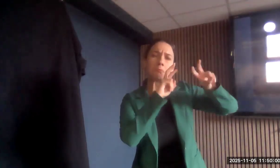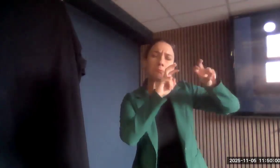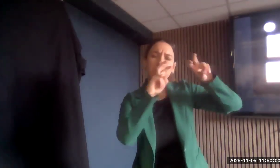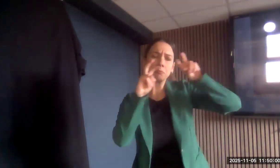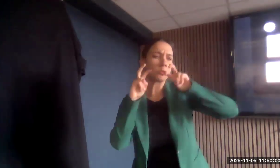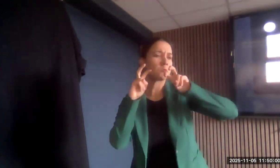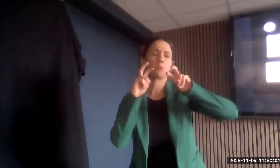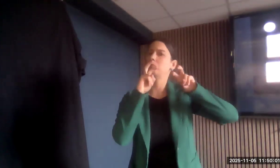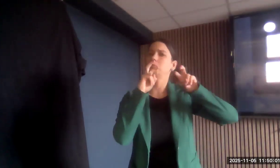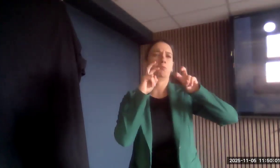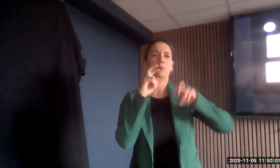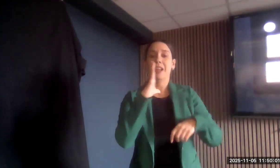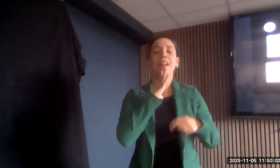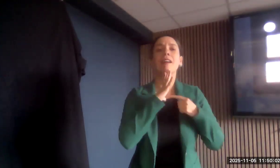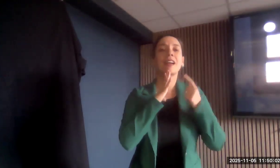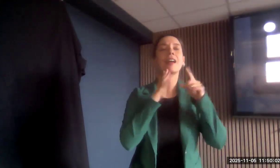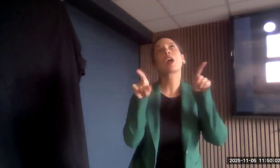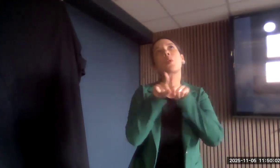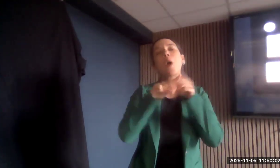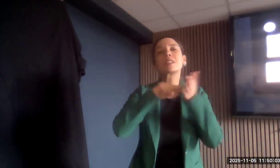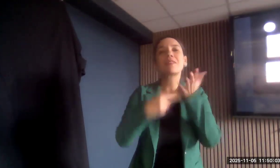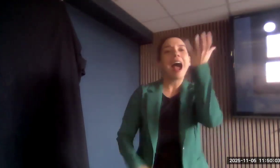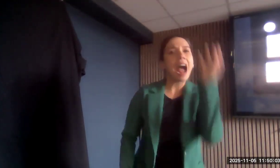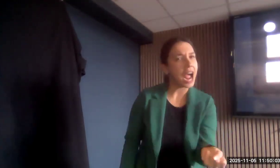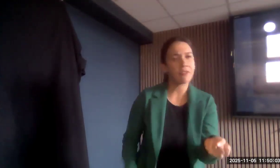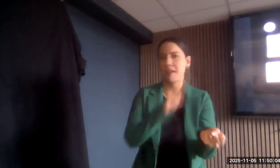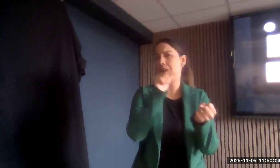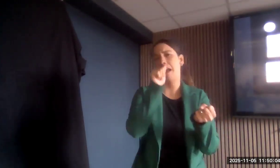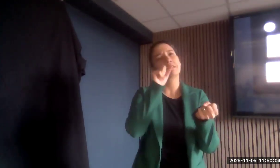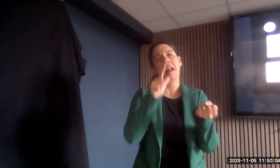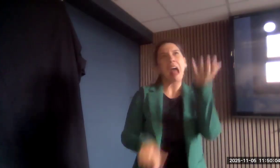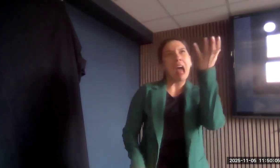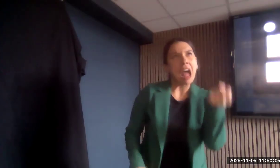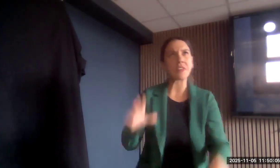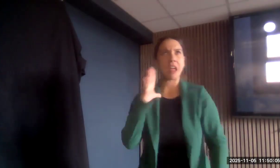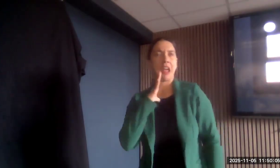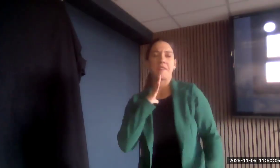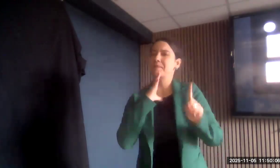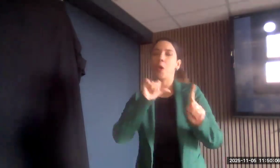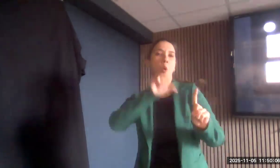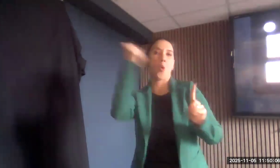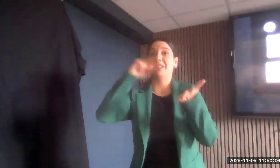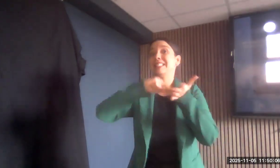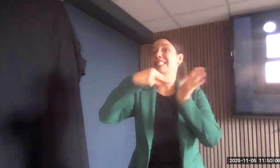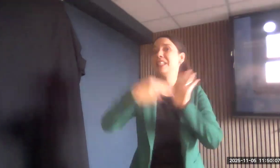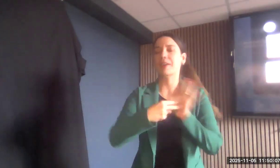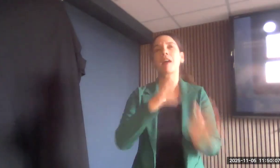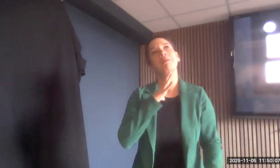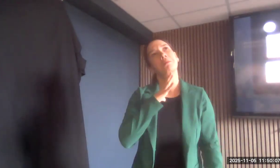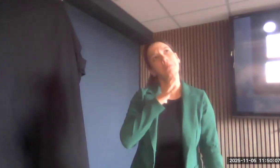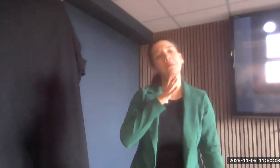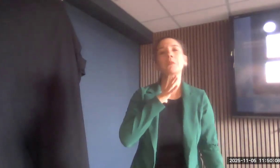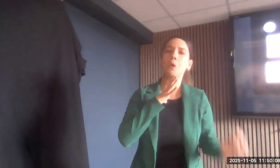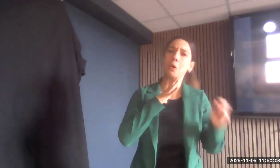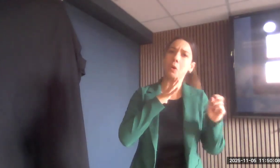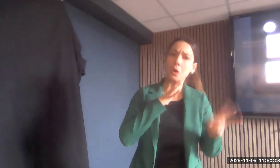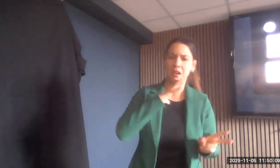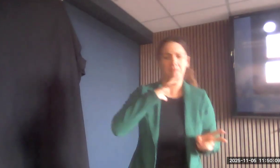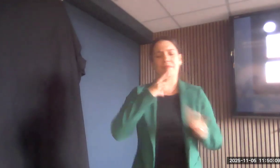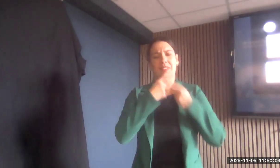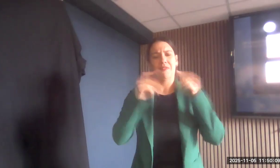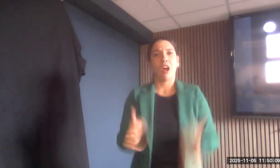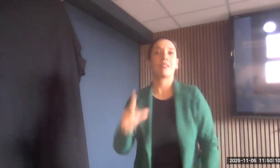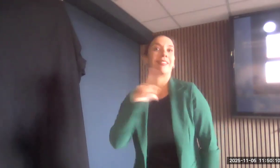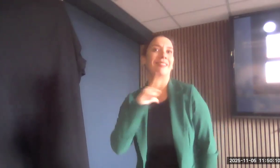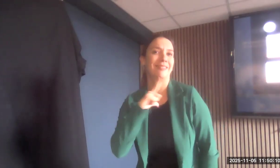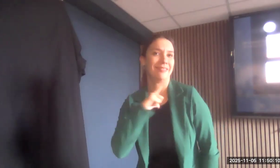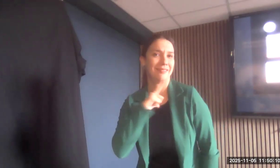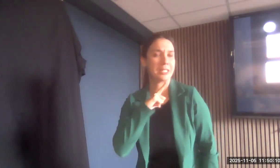which initially has been seen in LSF. In ASL it's a different sign to HAVE completely.